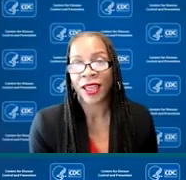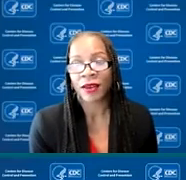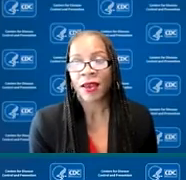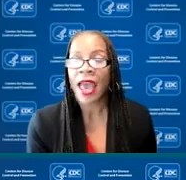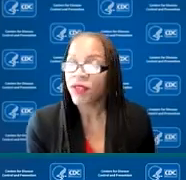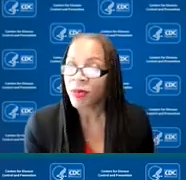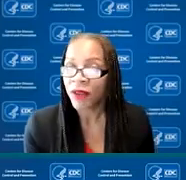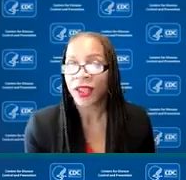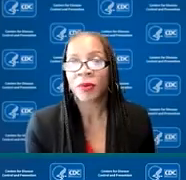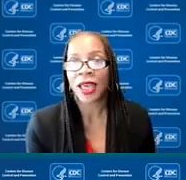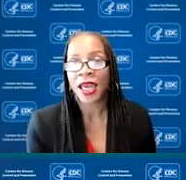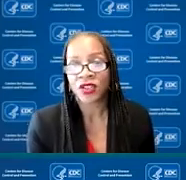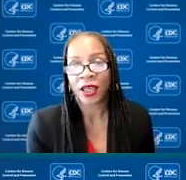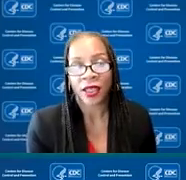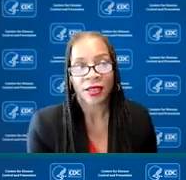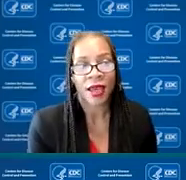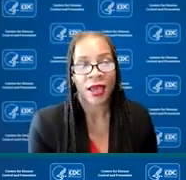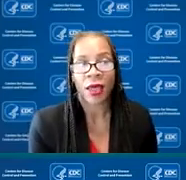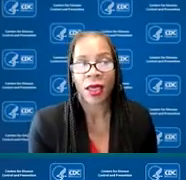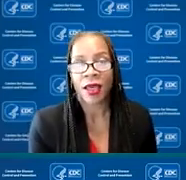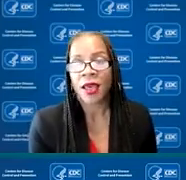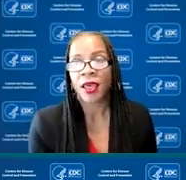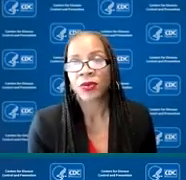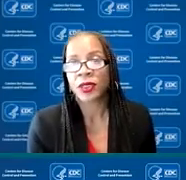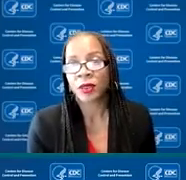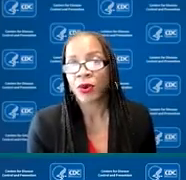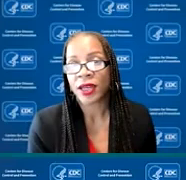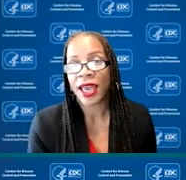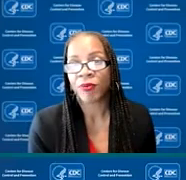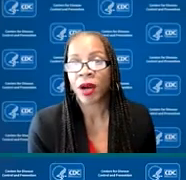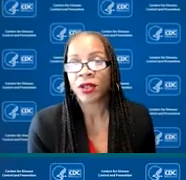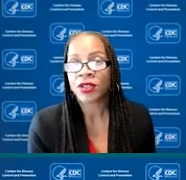I have a small family. I had a child at the time, and it was really important to have partnership